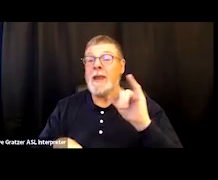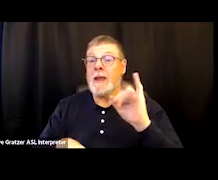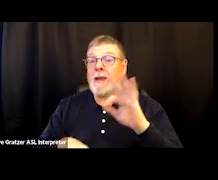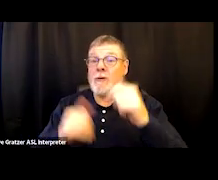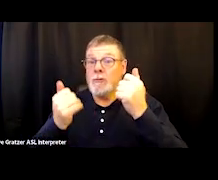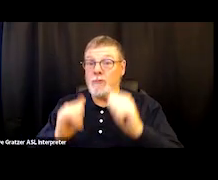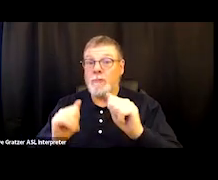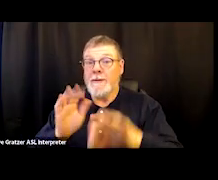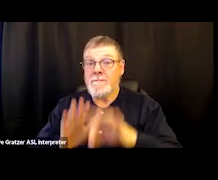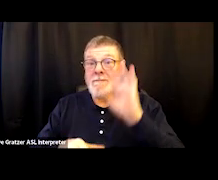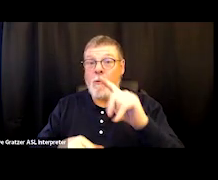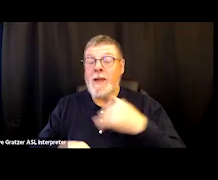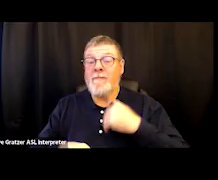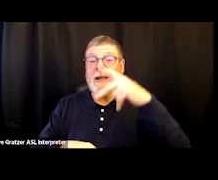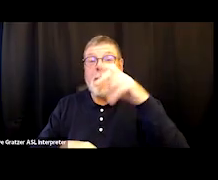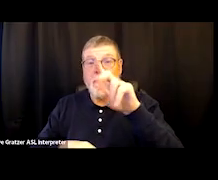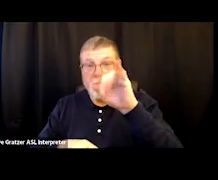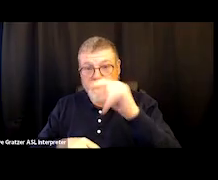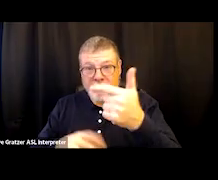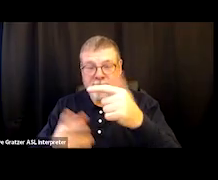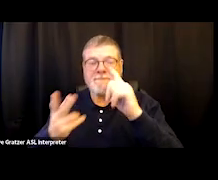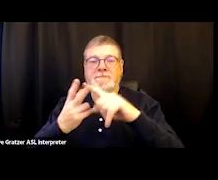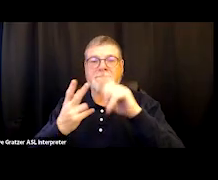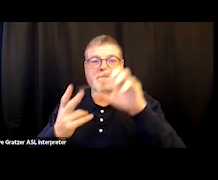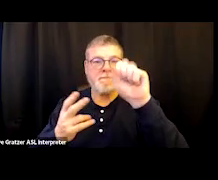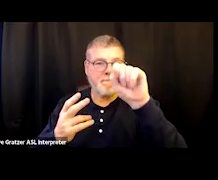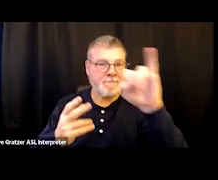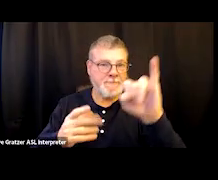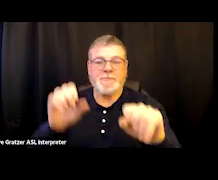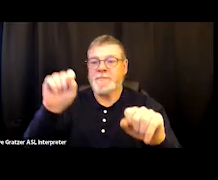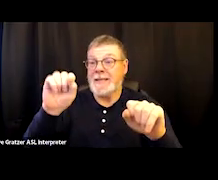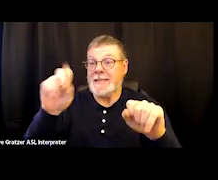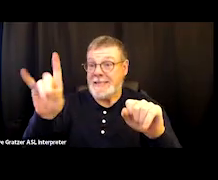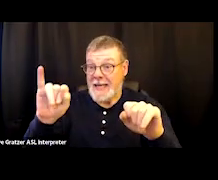if someone has a pending SSI or SSDI claim and you wanna get a quick answer,